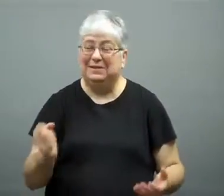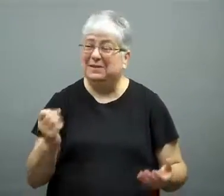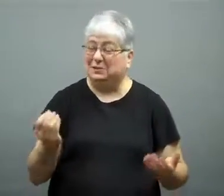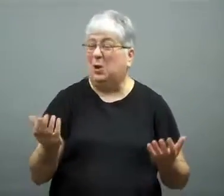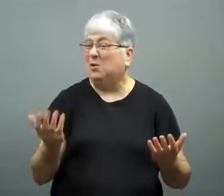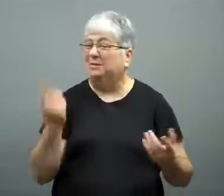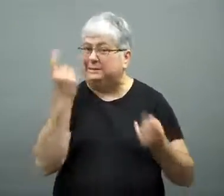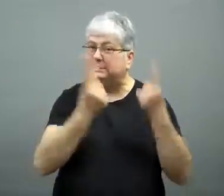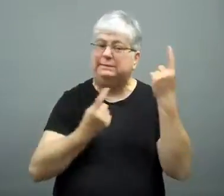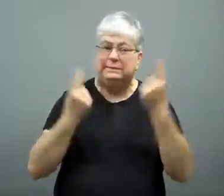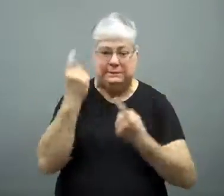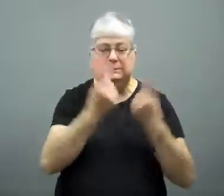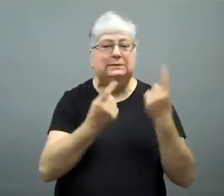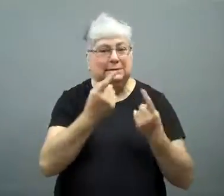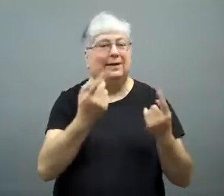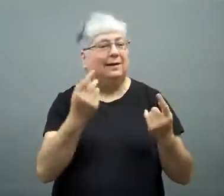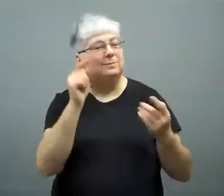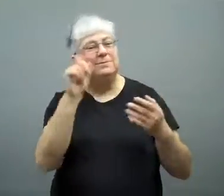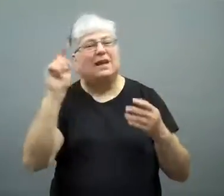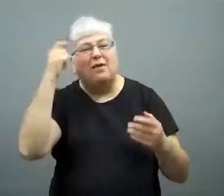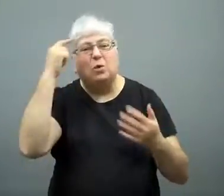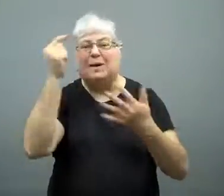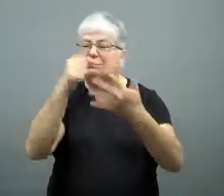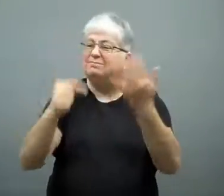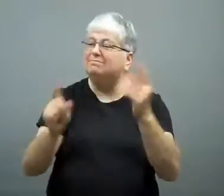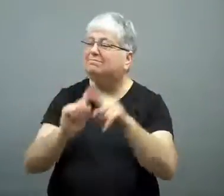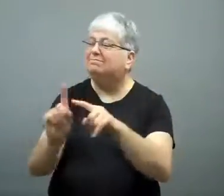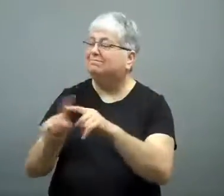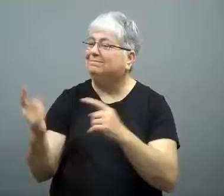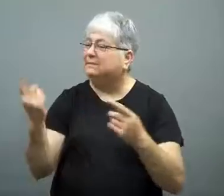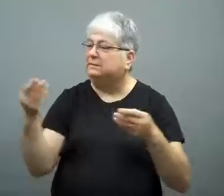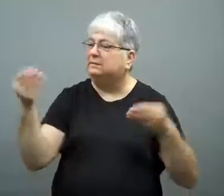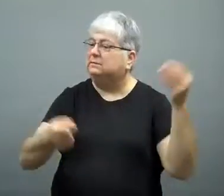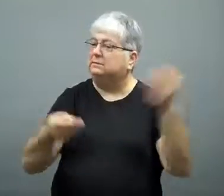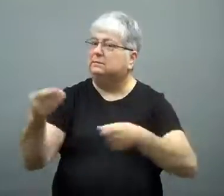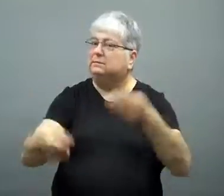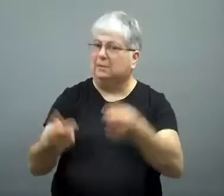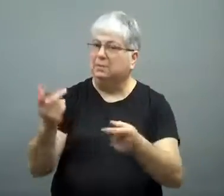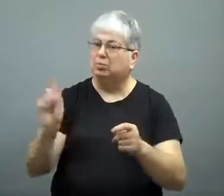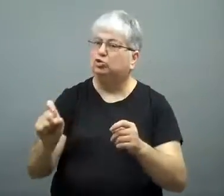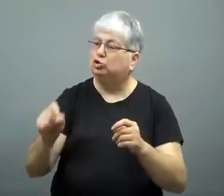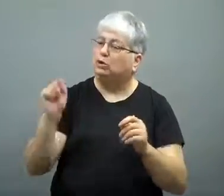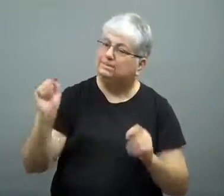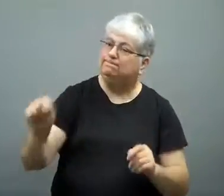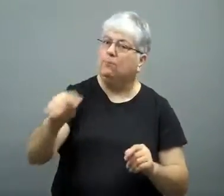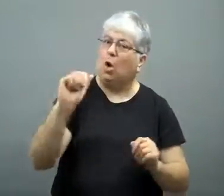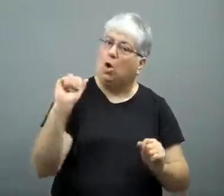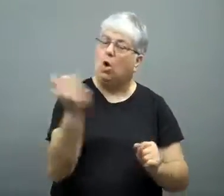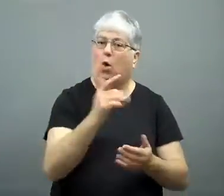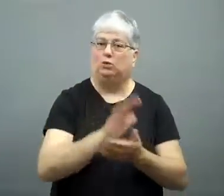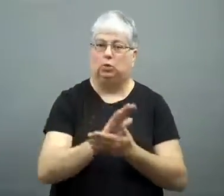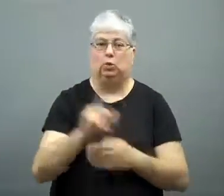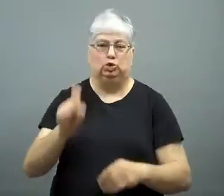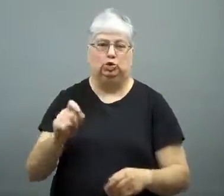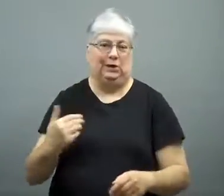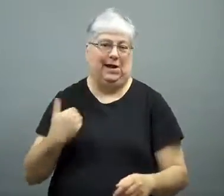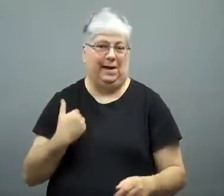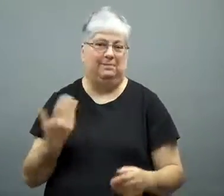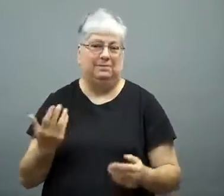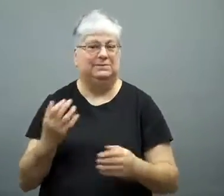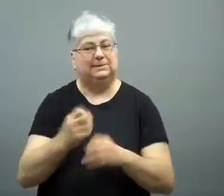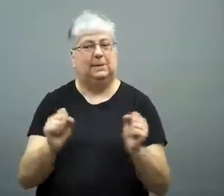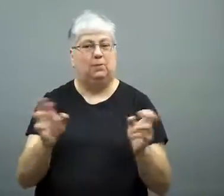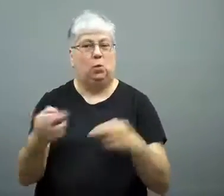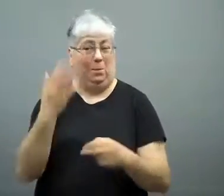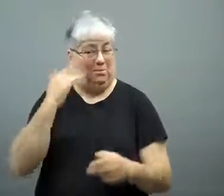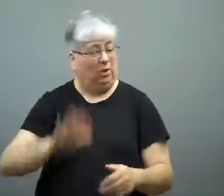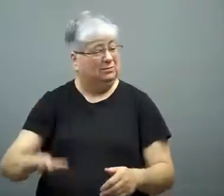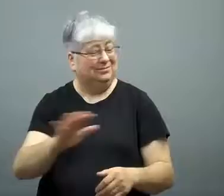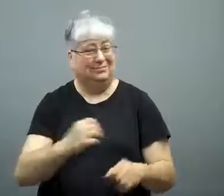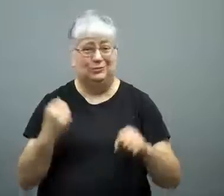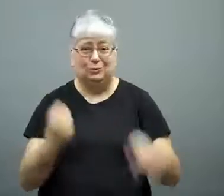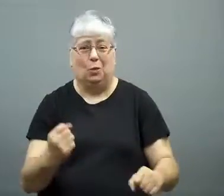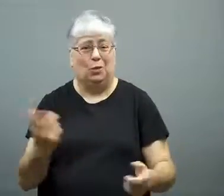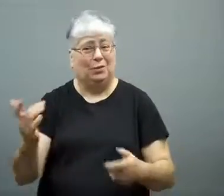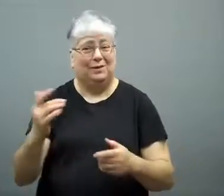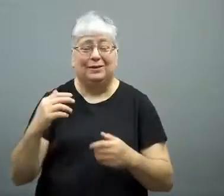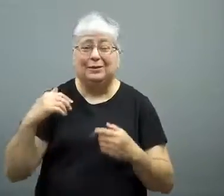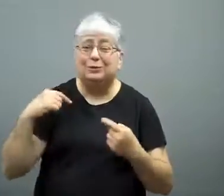There is talk of governmental agencies coming up with money to